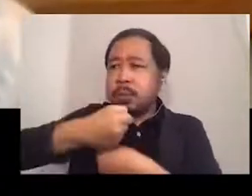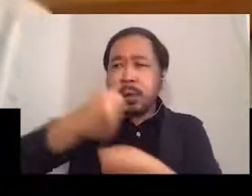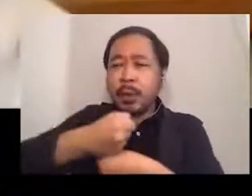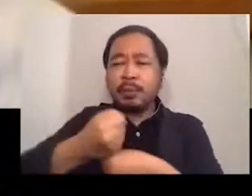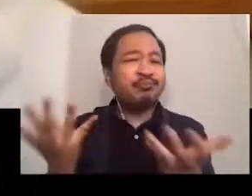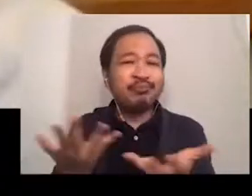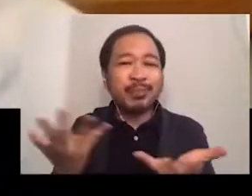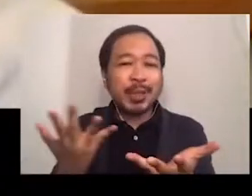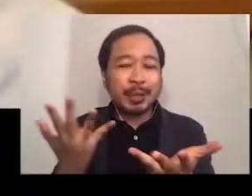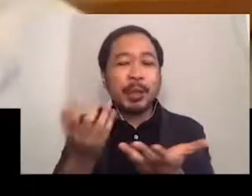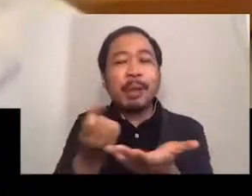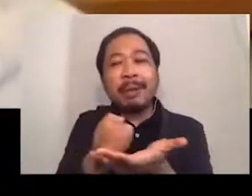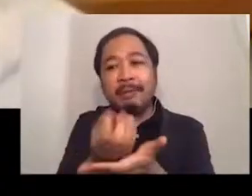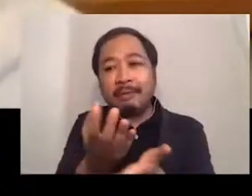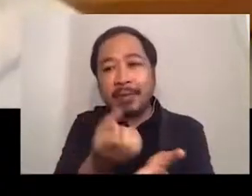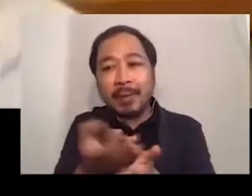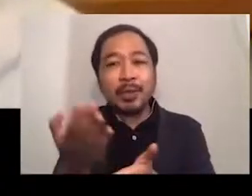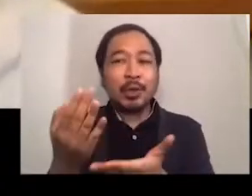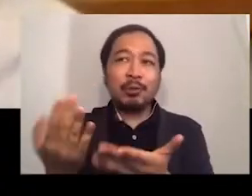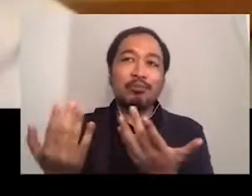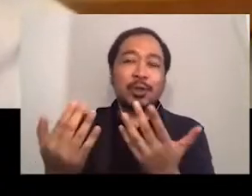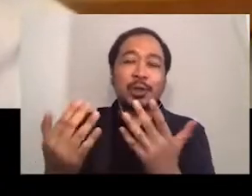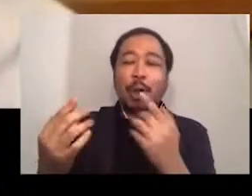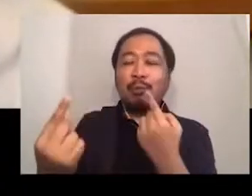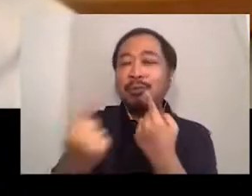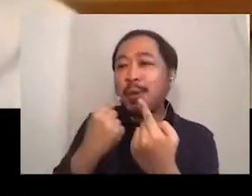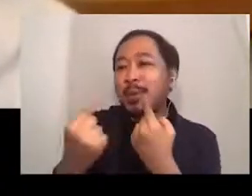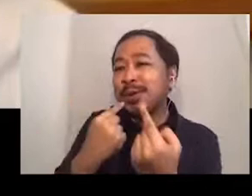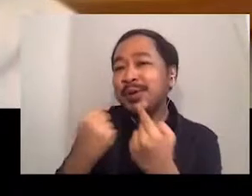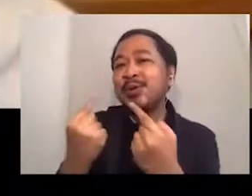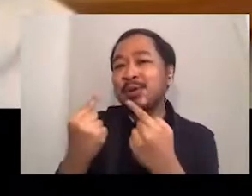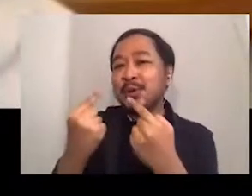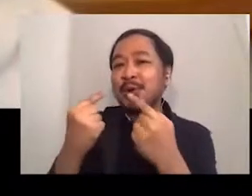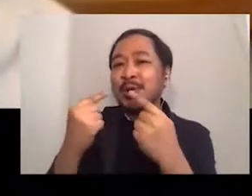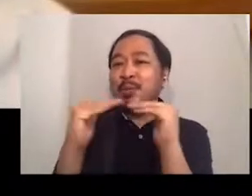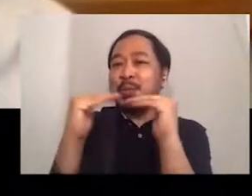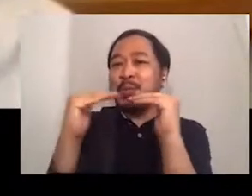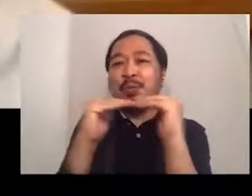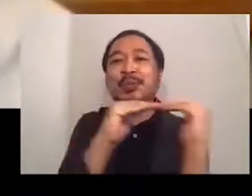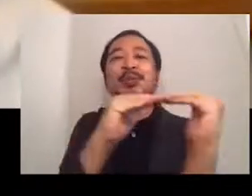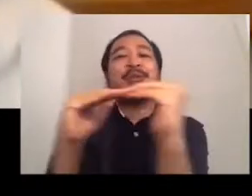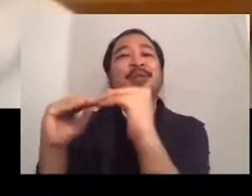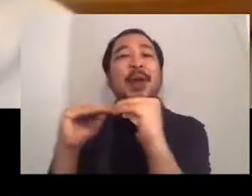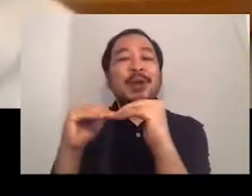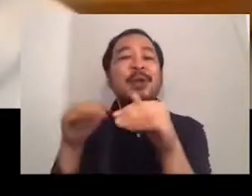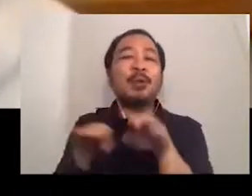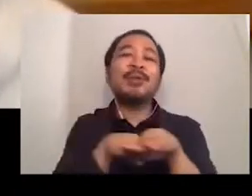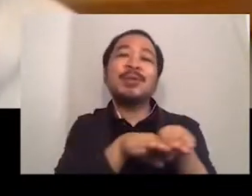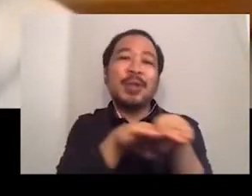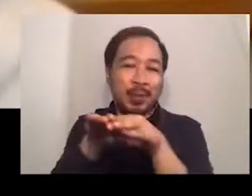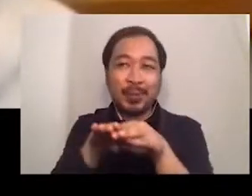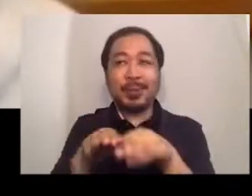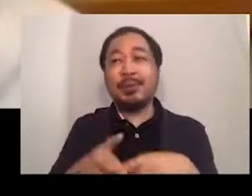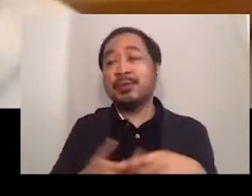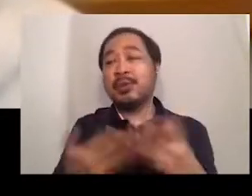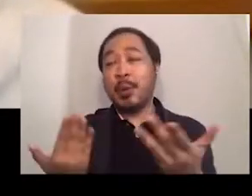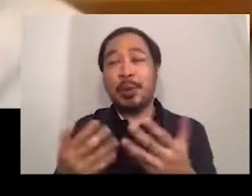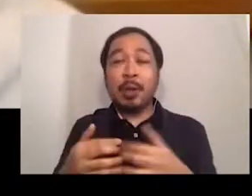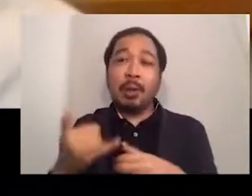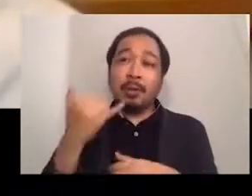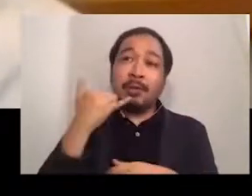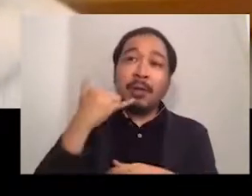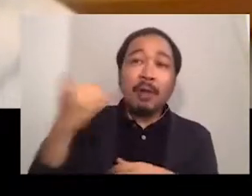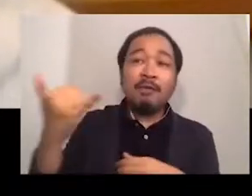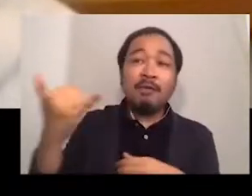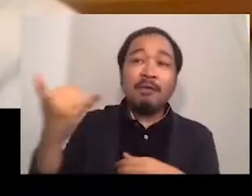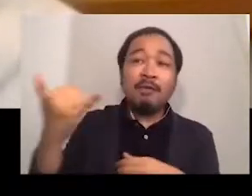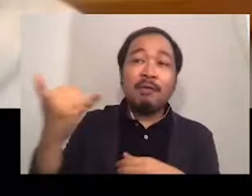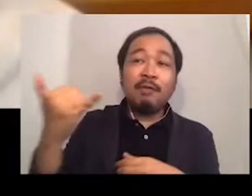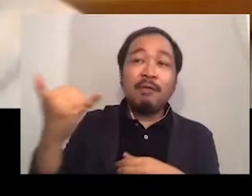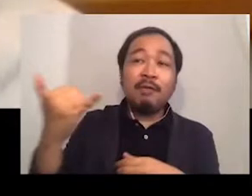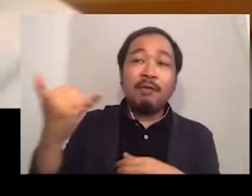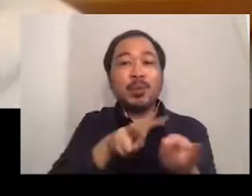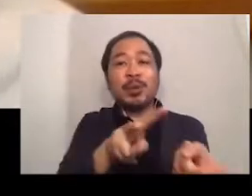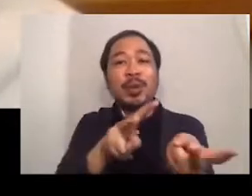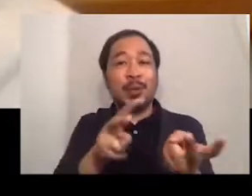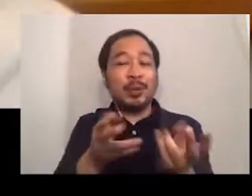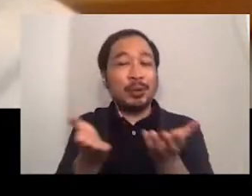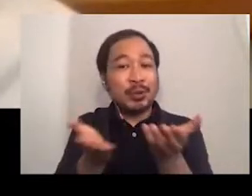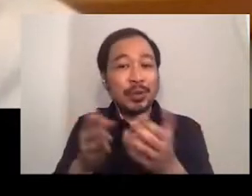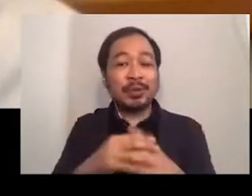such as telephone relay service, which allows deaf persons and hard of hearing people to communicate